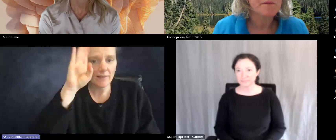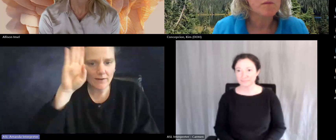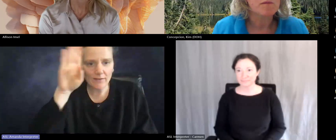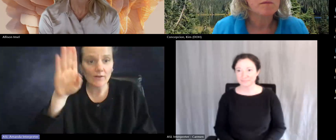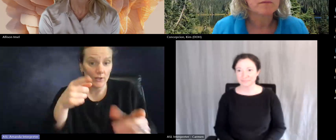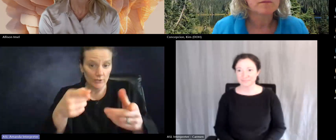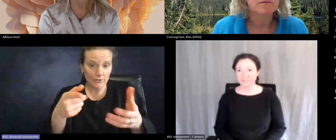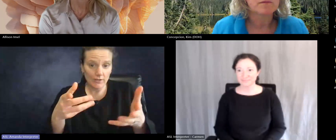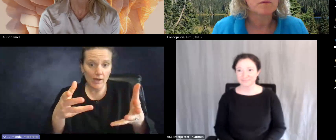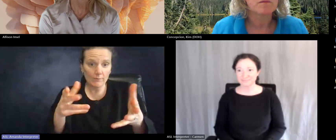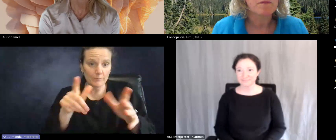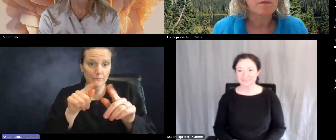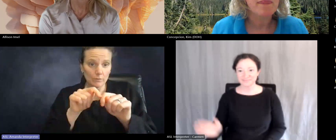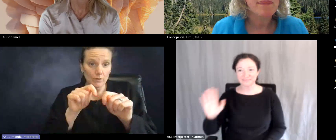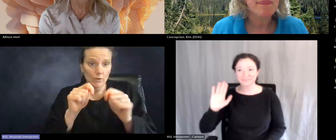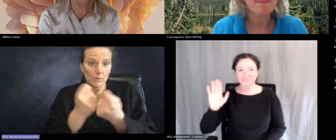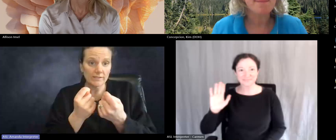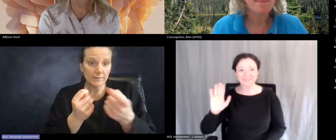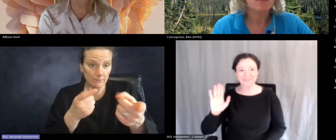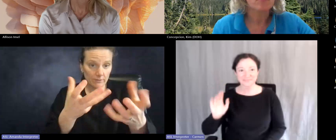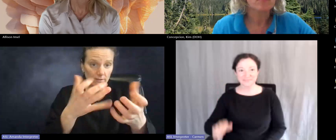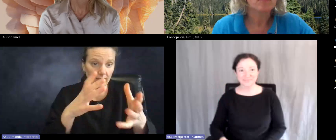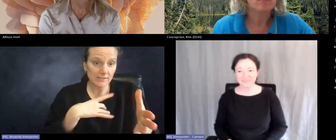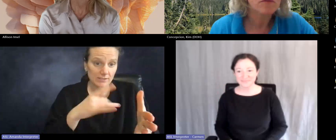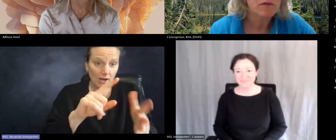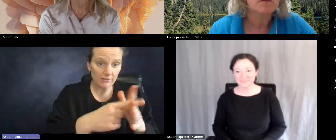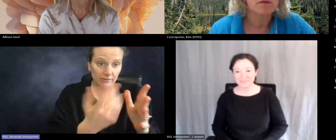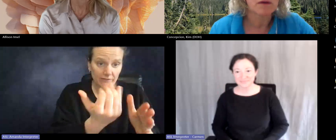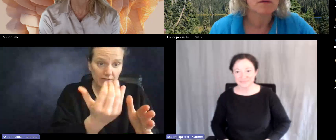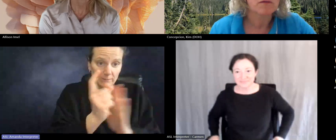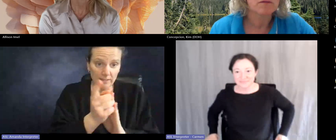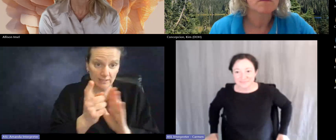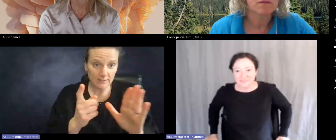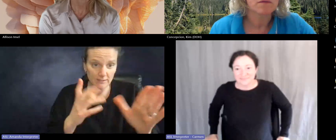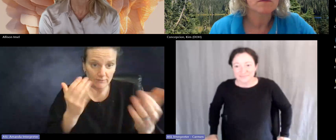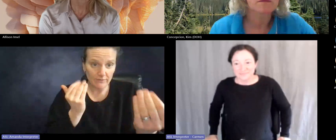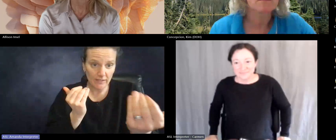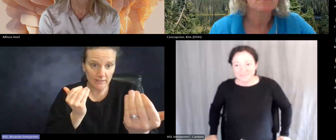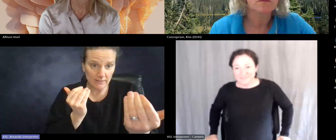Hello. Hello. We're teaming. Would you like to start? 15 minutes? 15?